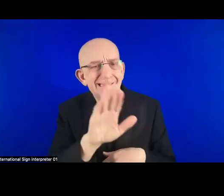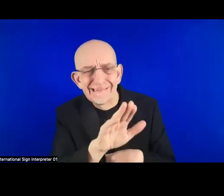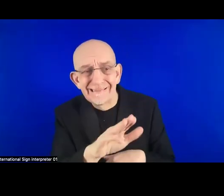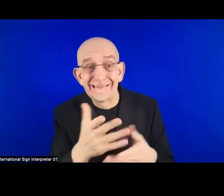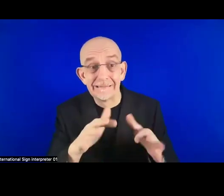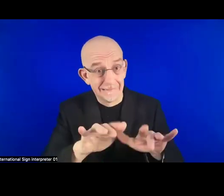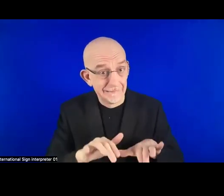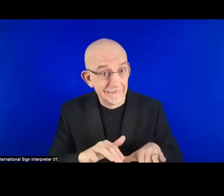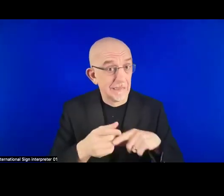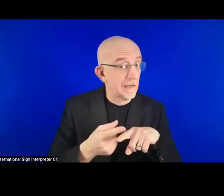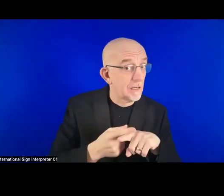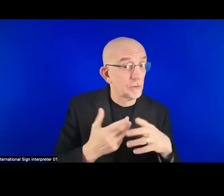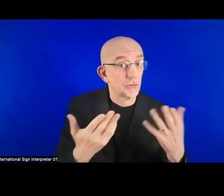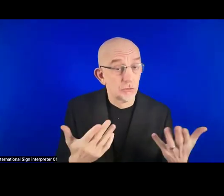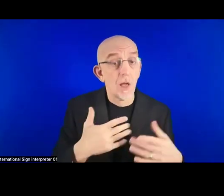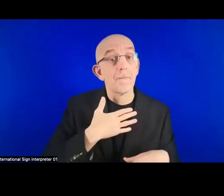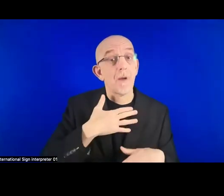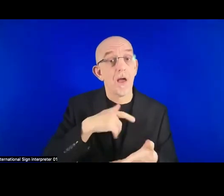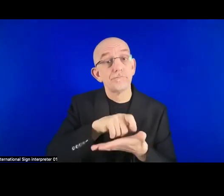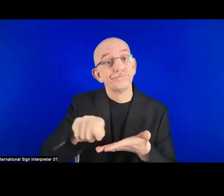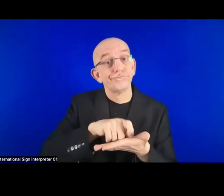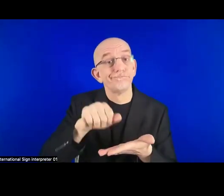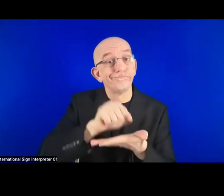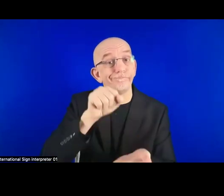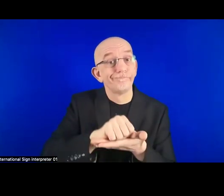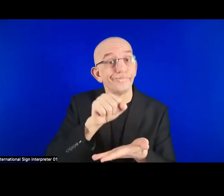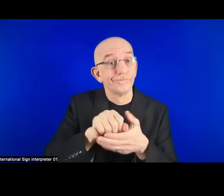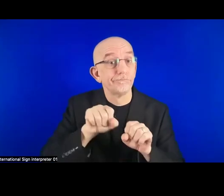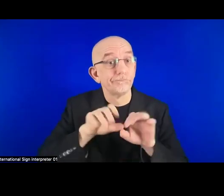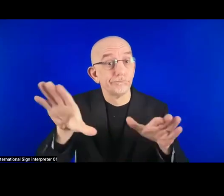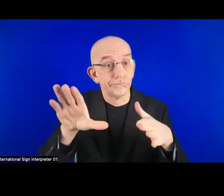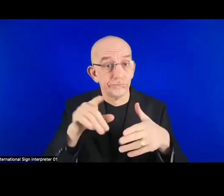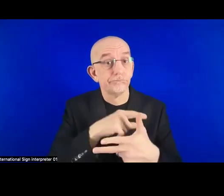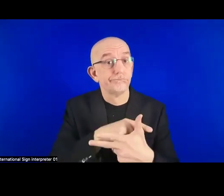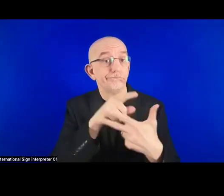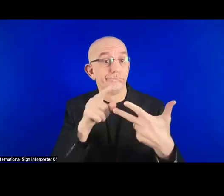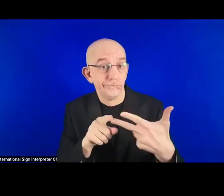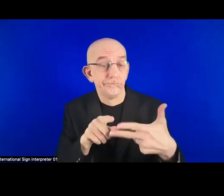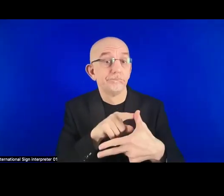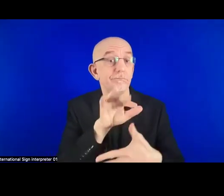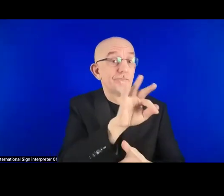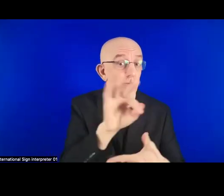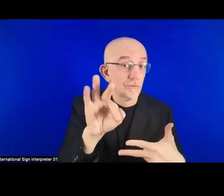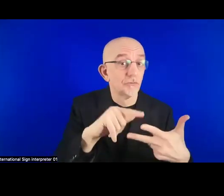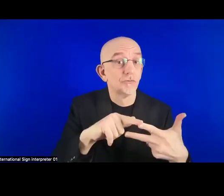in three languages, French, English and Arabic, and also I teach in English, so I